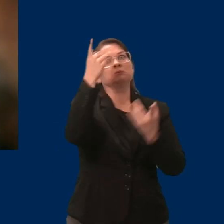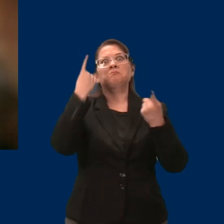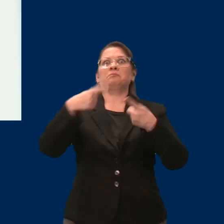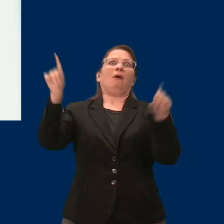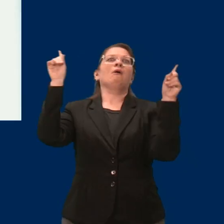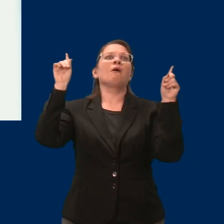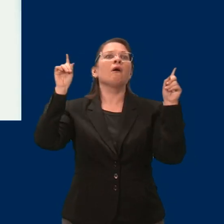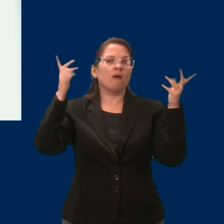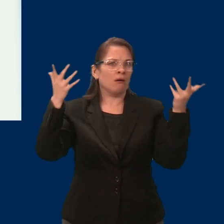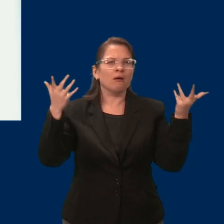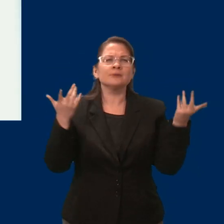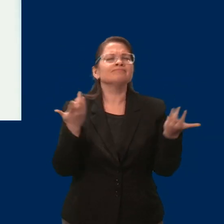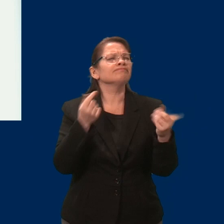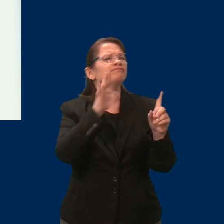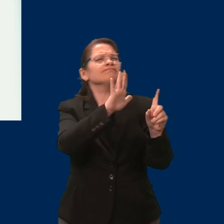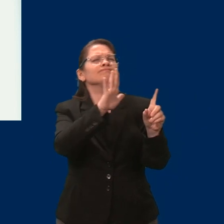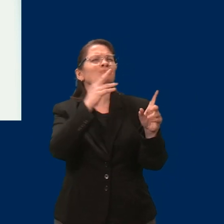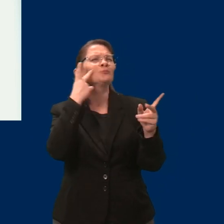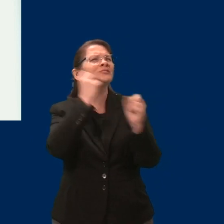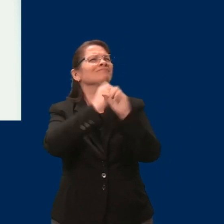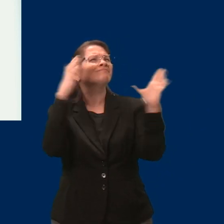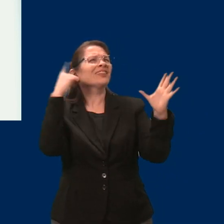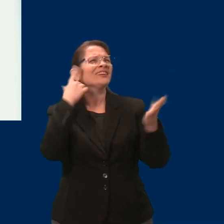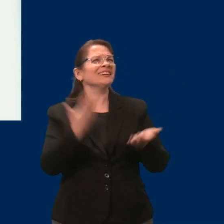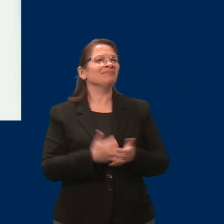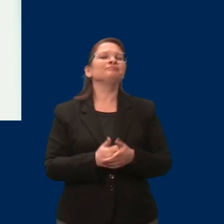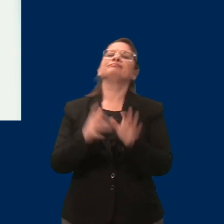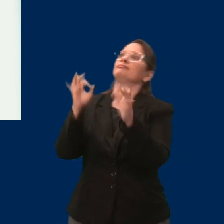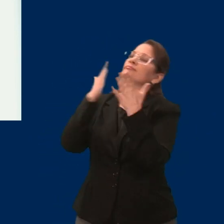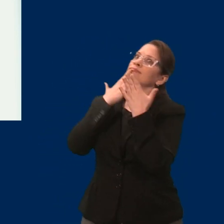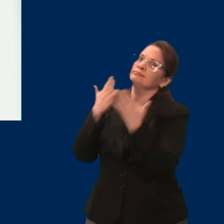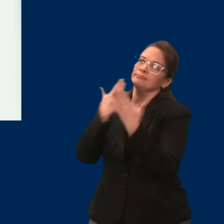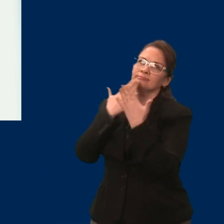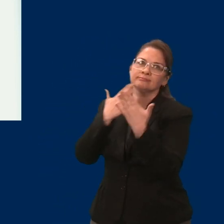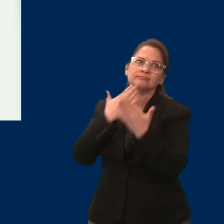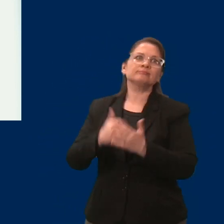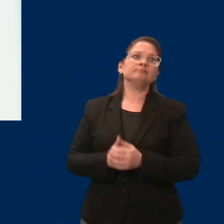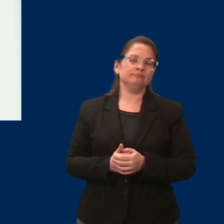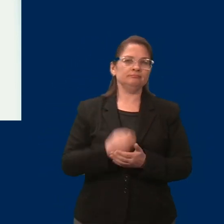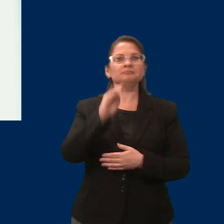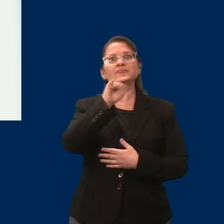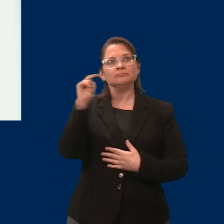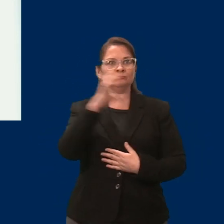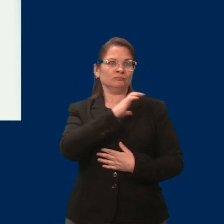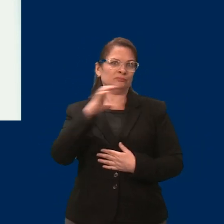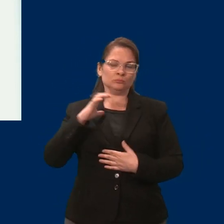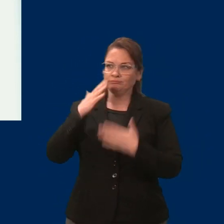Well, thank you again, too, for having me today, and the Minnesota Council of Disability. I appreciate it. I think what this bill